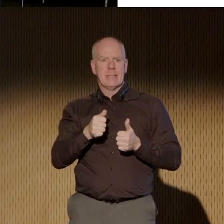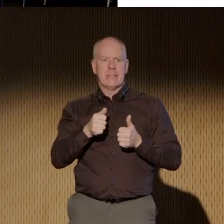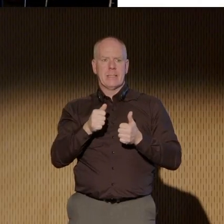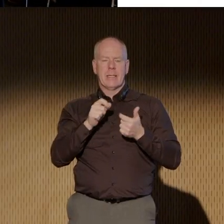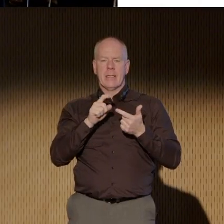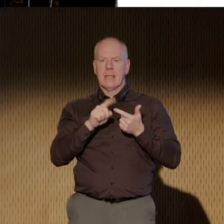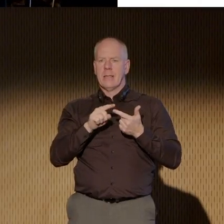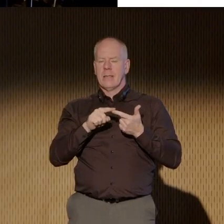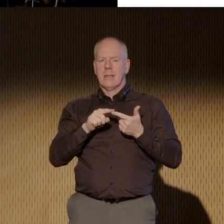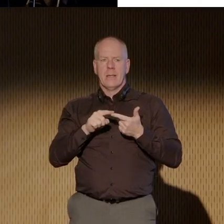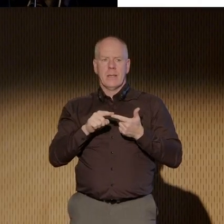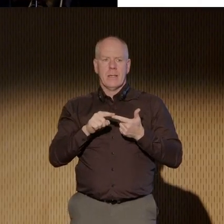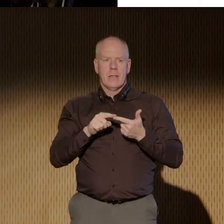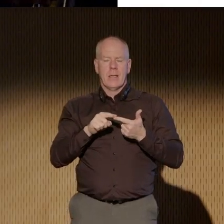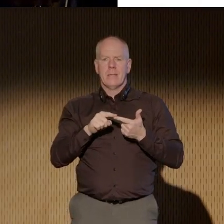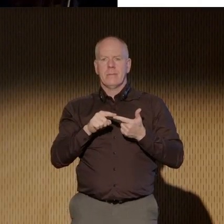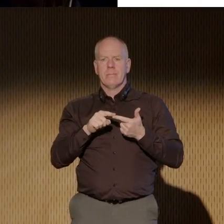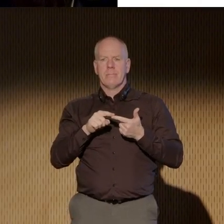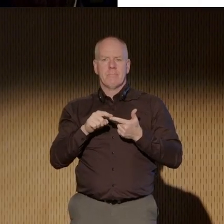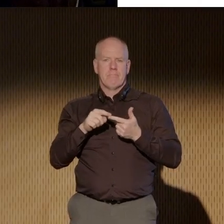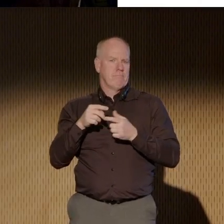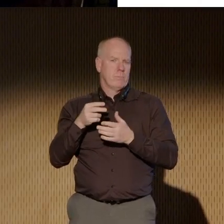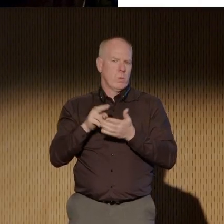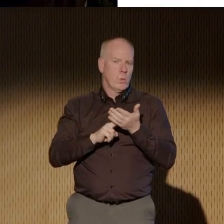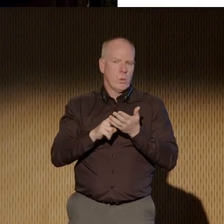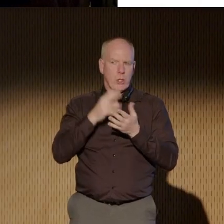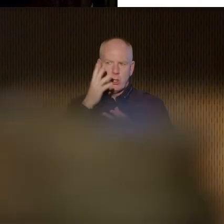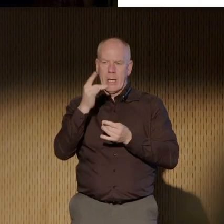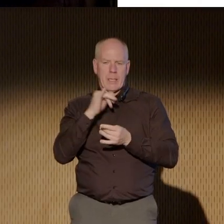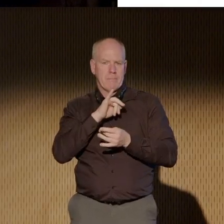one—and there are some apps that help with that, and users can check in themselves and things.